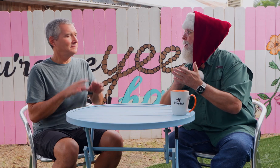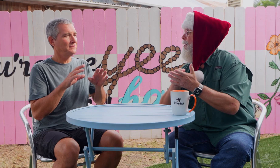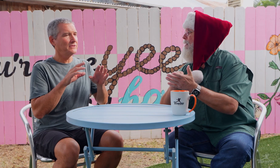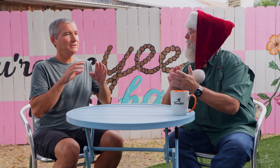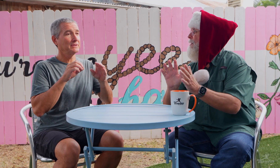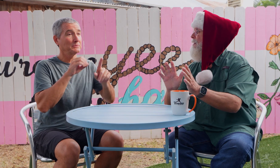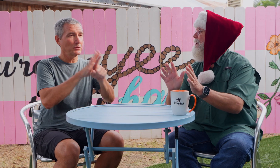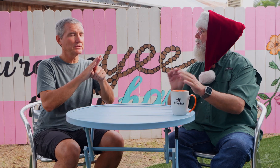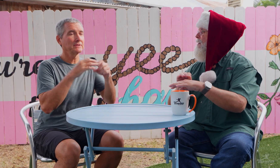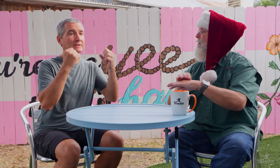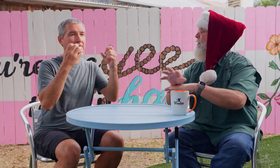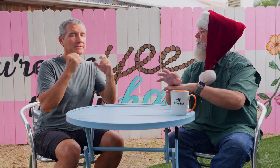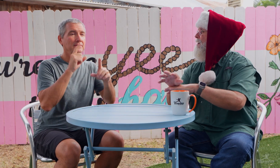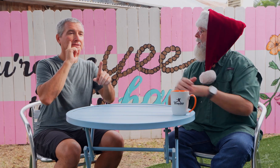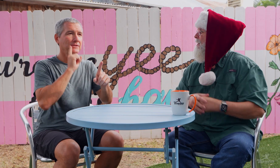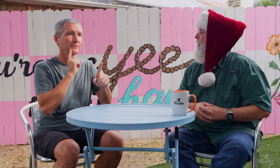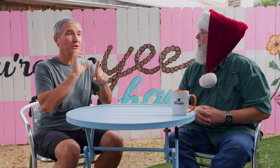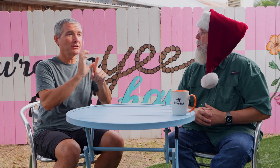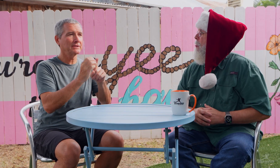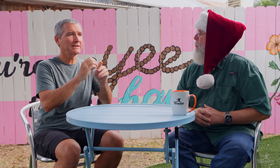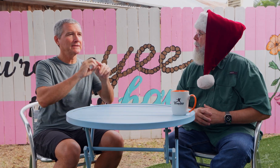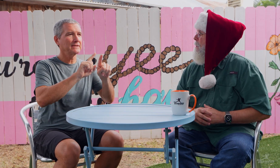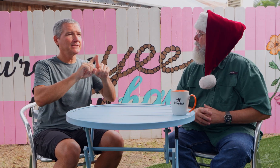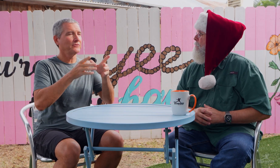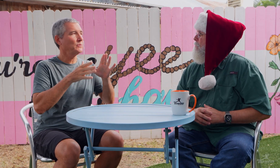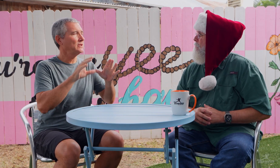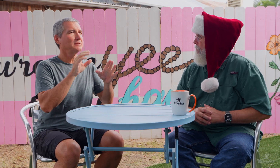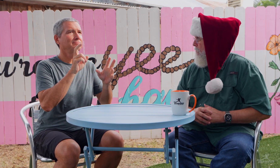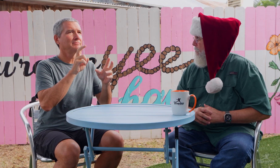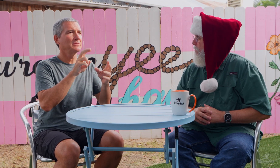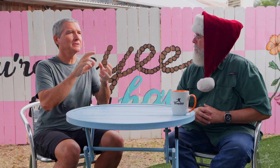Exposing people to ASL and Deaf Culture in a new way